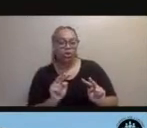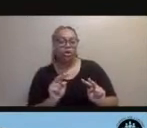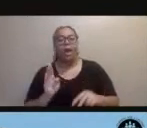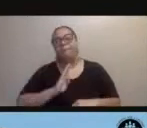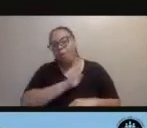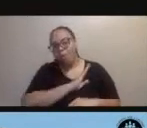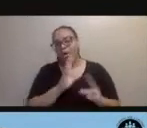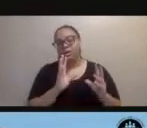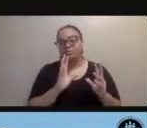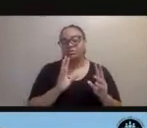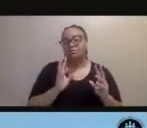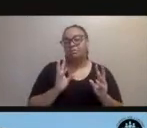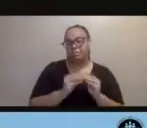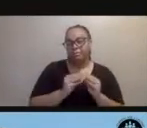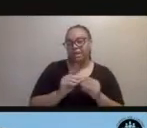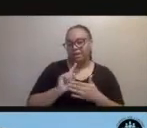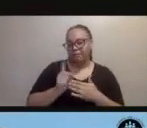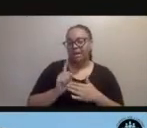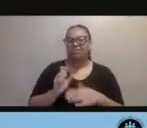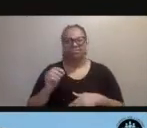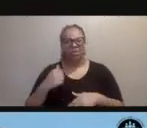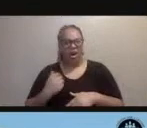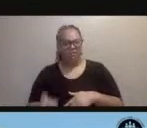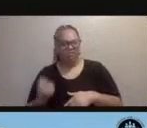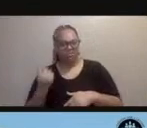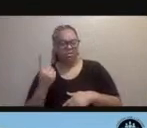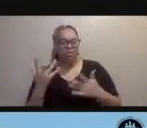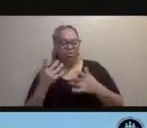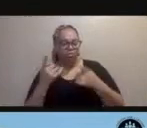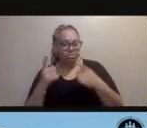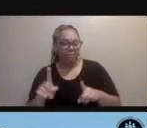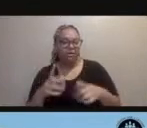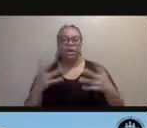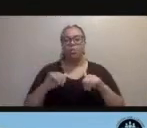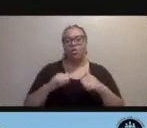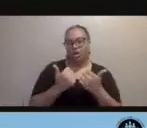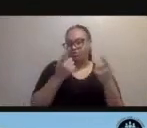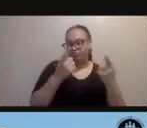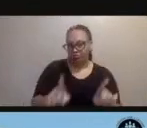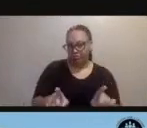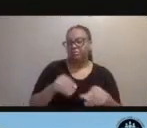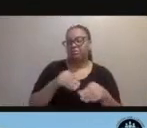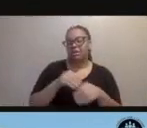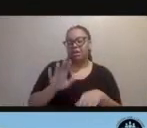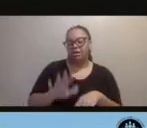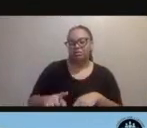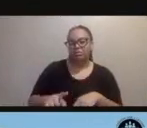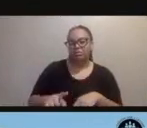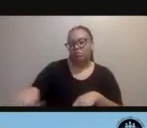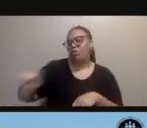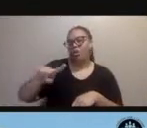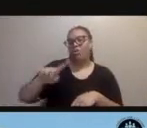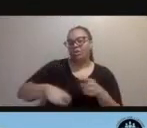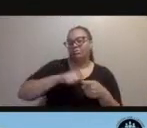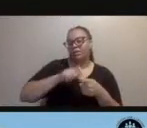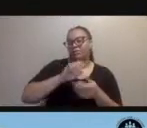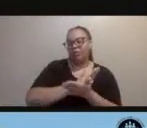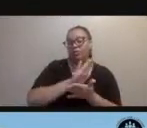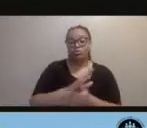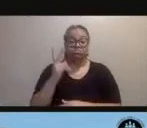OR LOOK AT THE AT LEAST LOOK AT